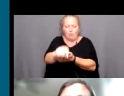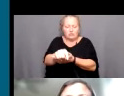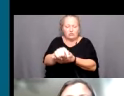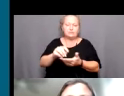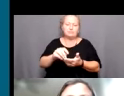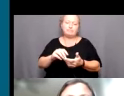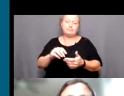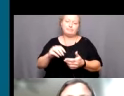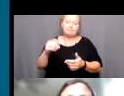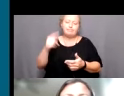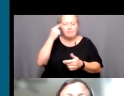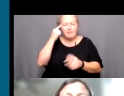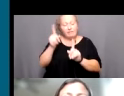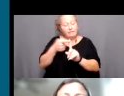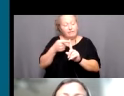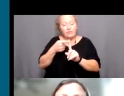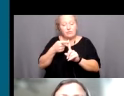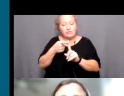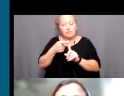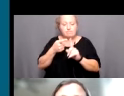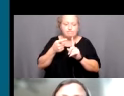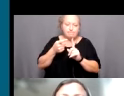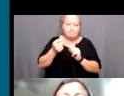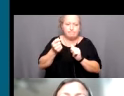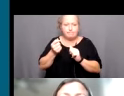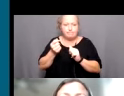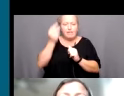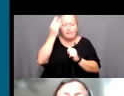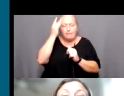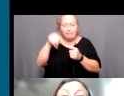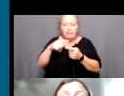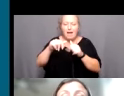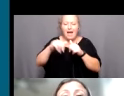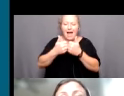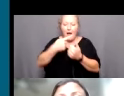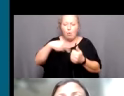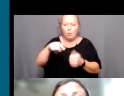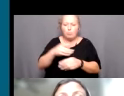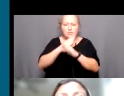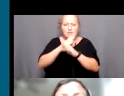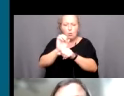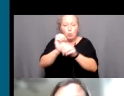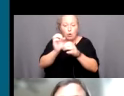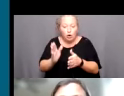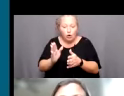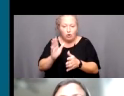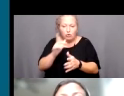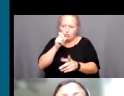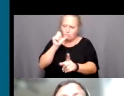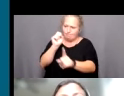So I think first we think about how we protect workers that are impacted by